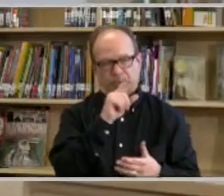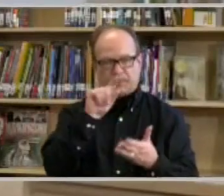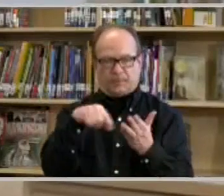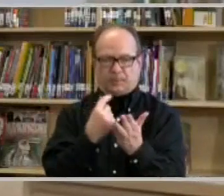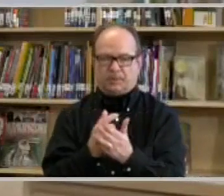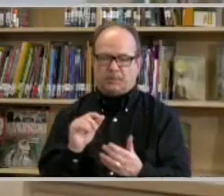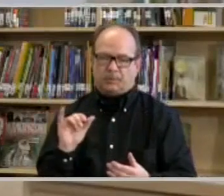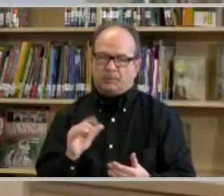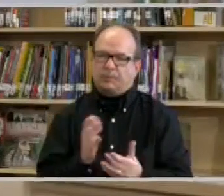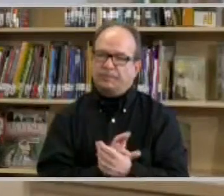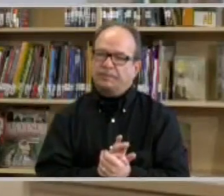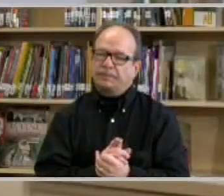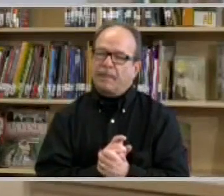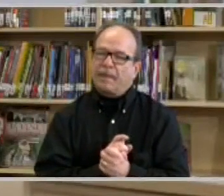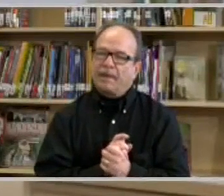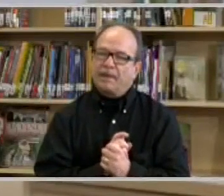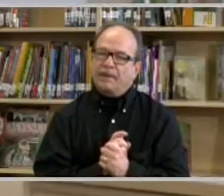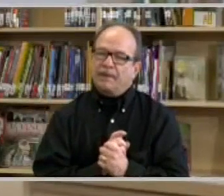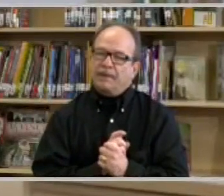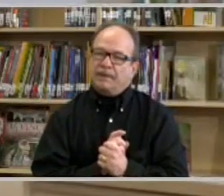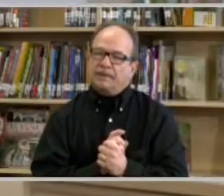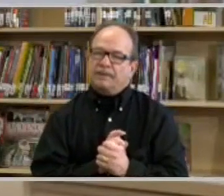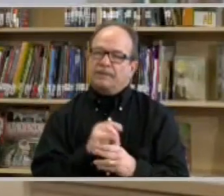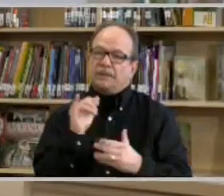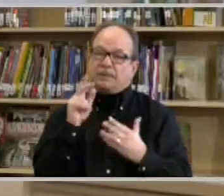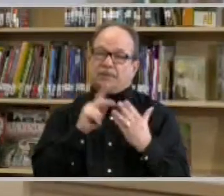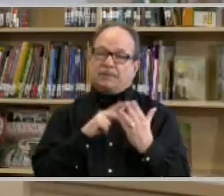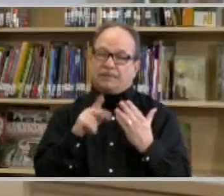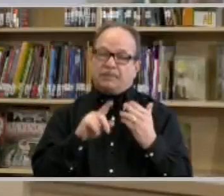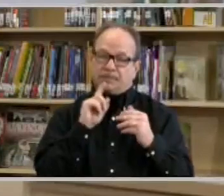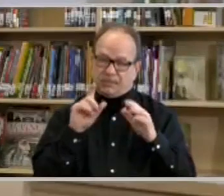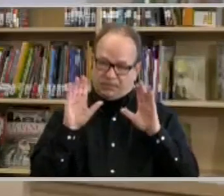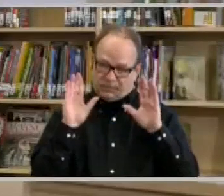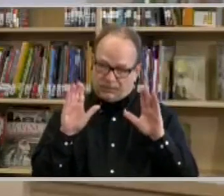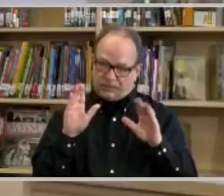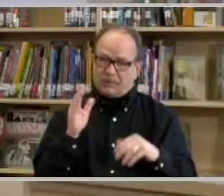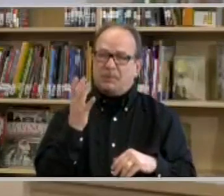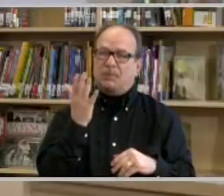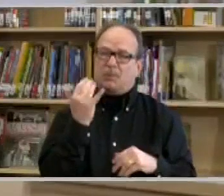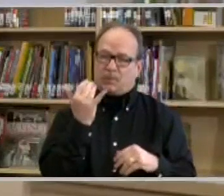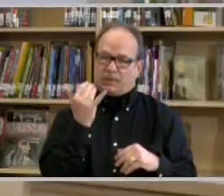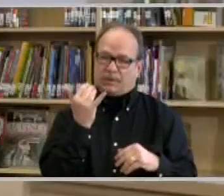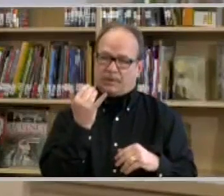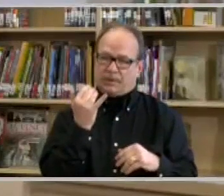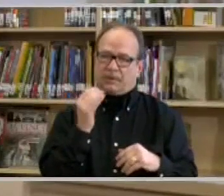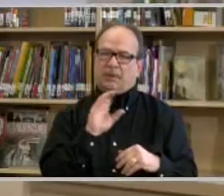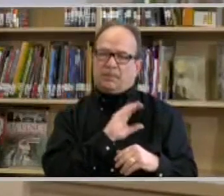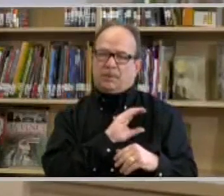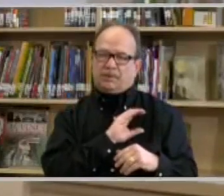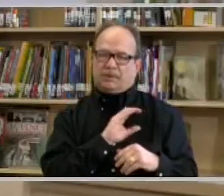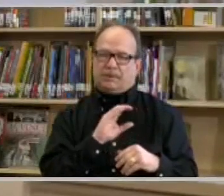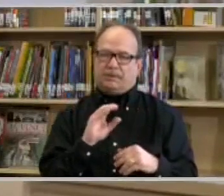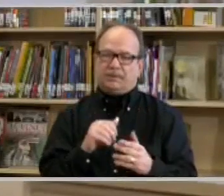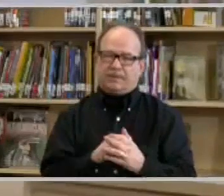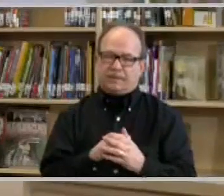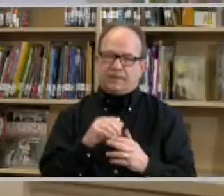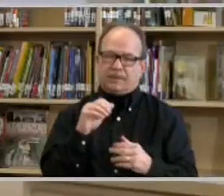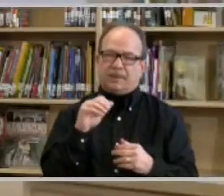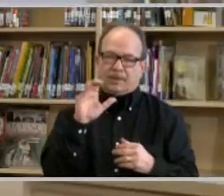TO JOIN MPD. AND WHAT'S GREAT ABOUT THIS PROGRAM IS THAT THEY CAN THEN